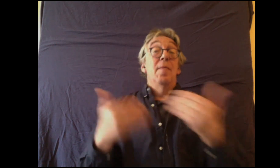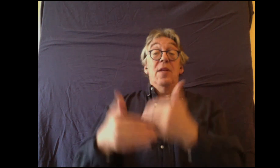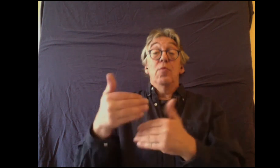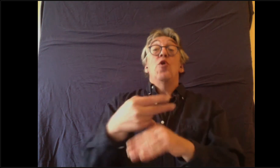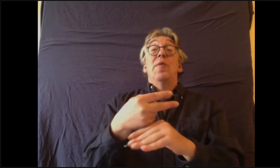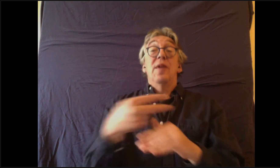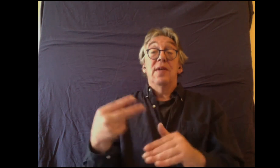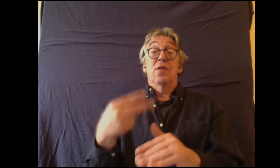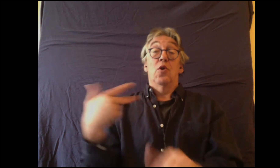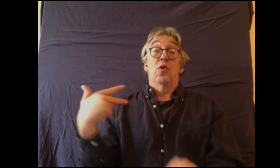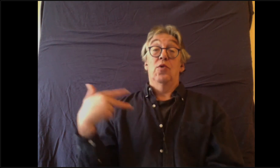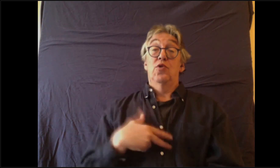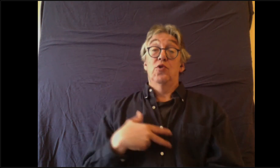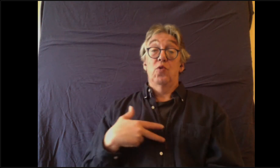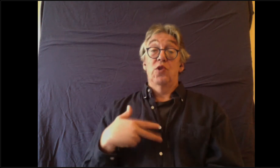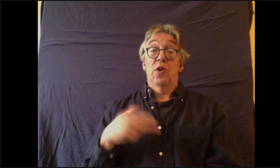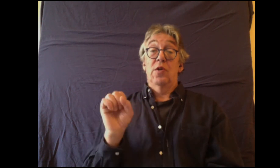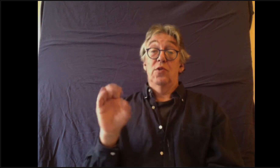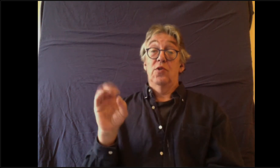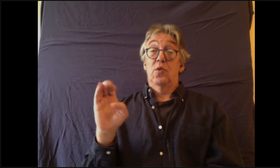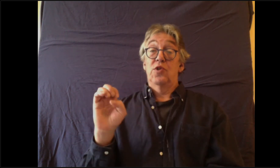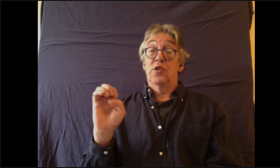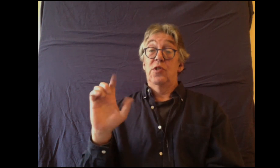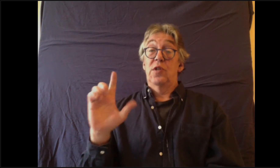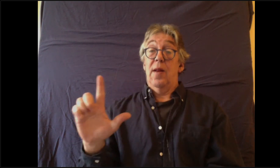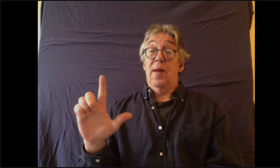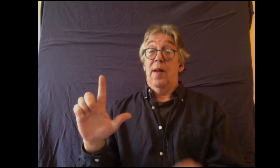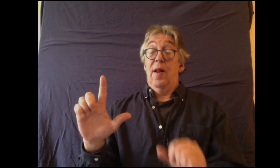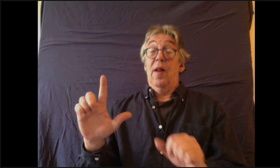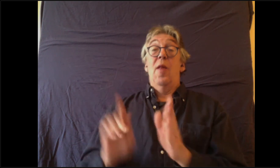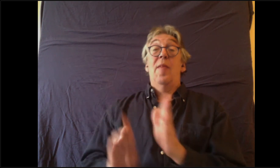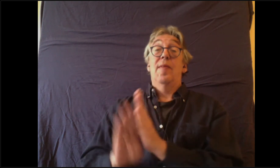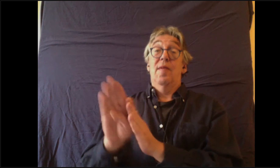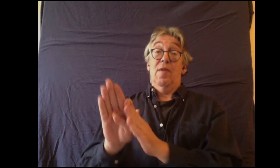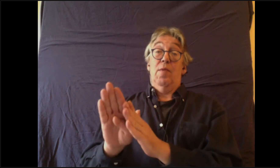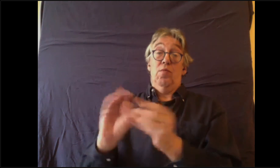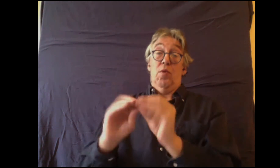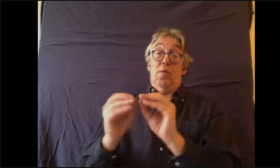We cover different counties in Kenya. We are based in Nairobi,